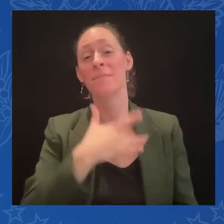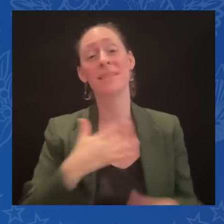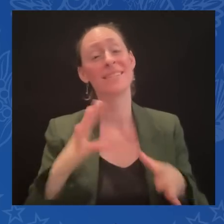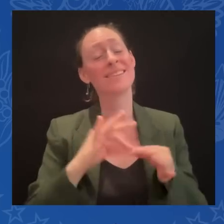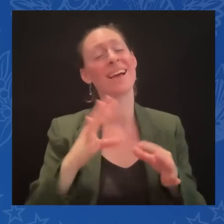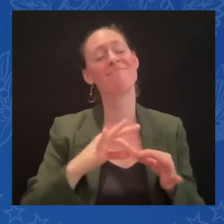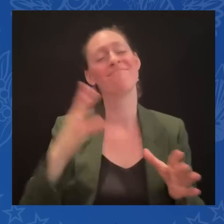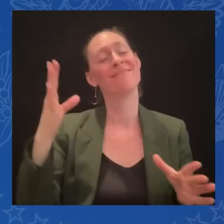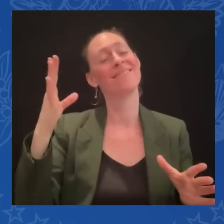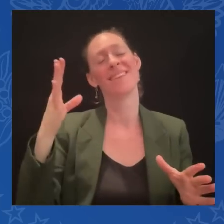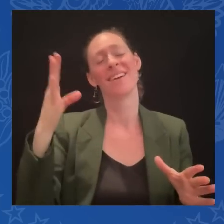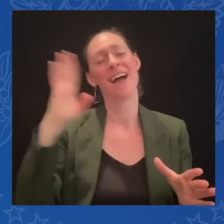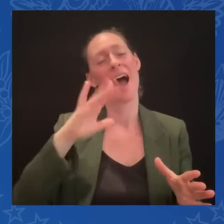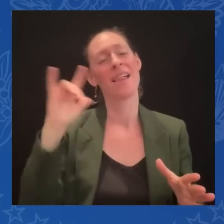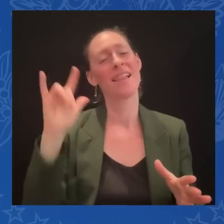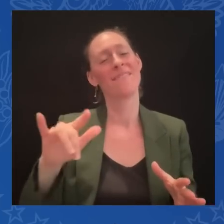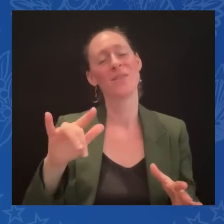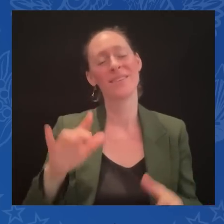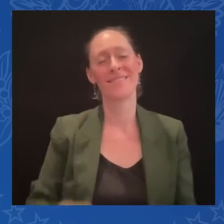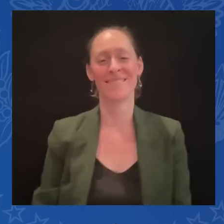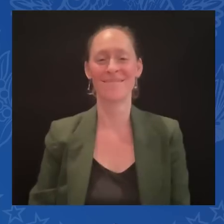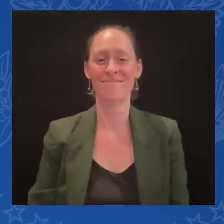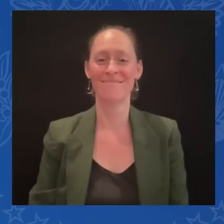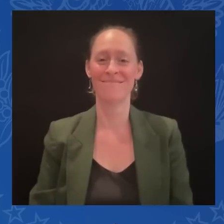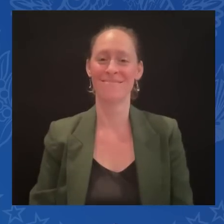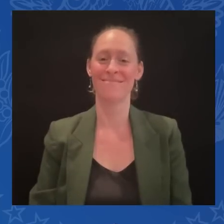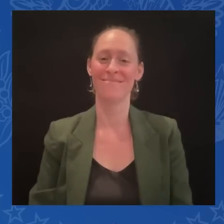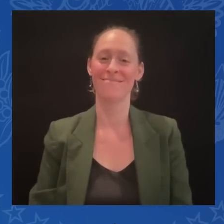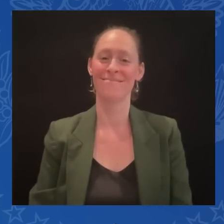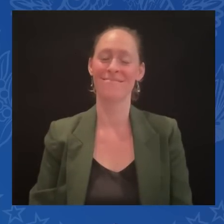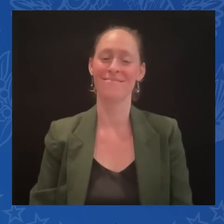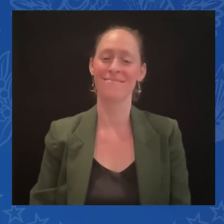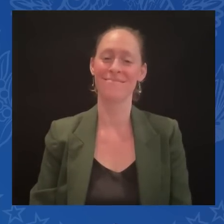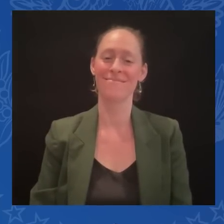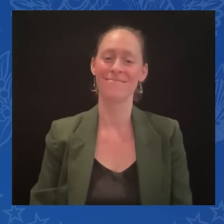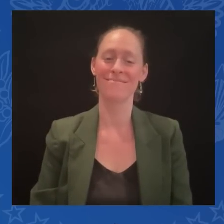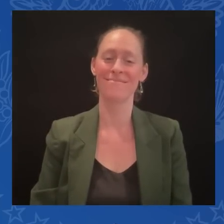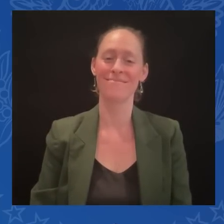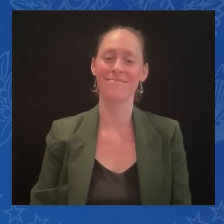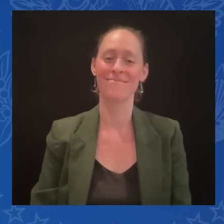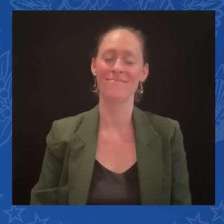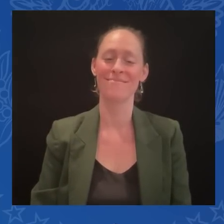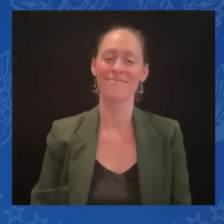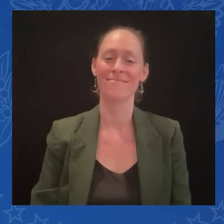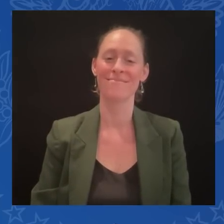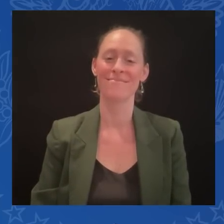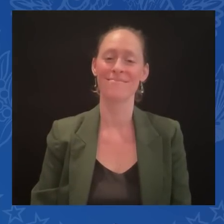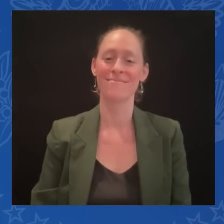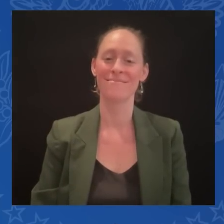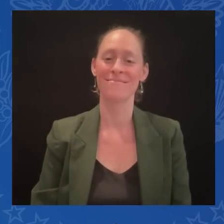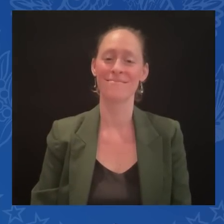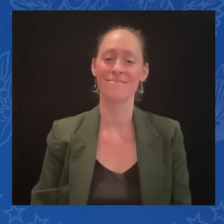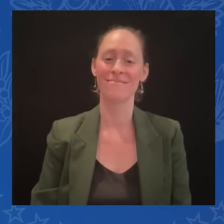and the CHIPS and Science Act, though I wish he'd voted for the rest. Every Republican member of the Congress